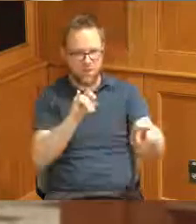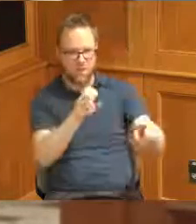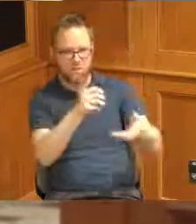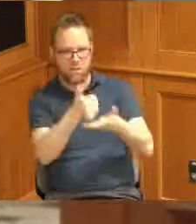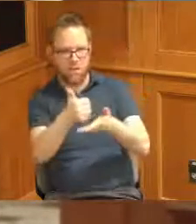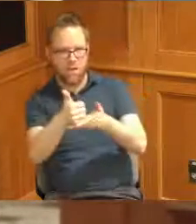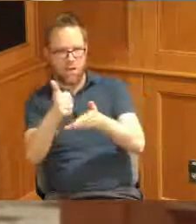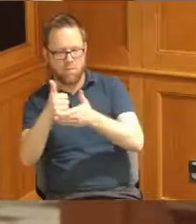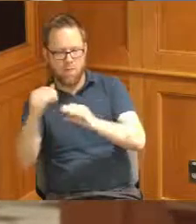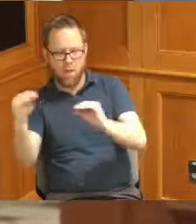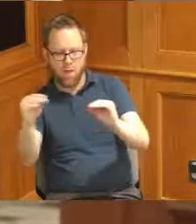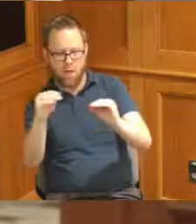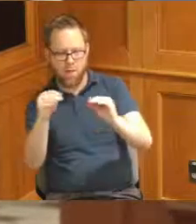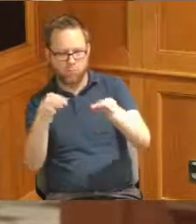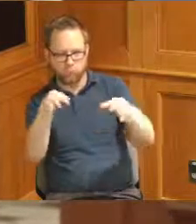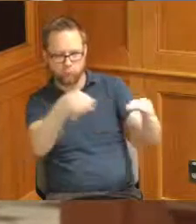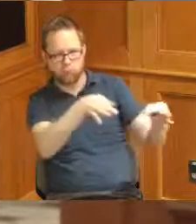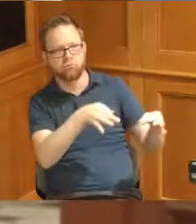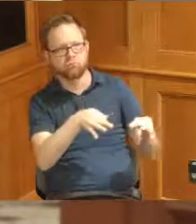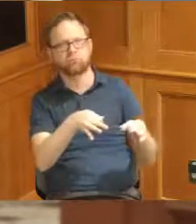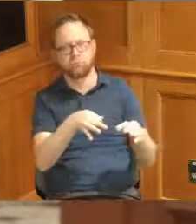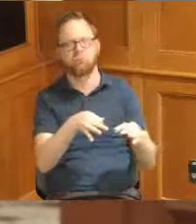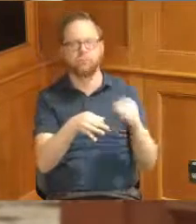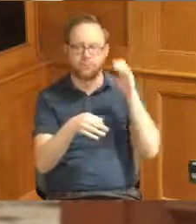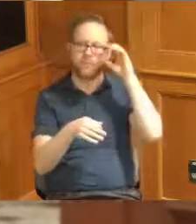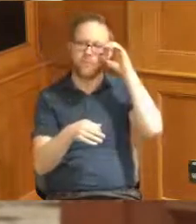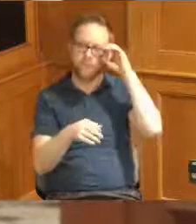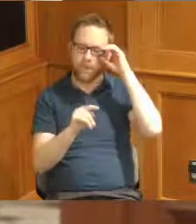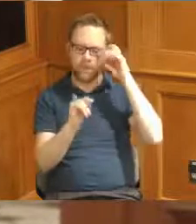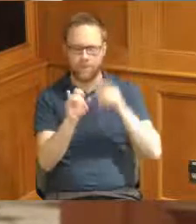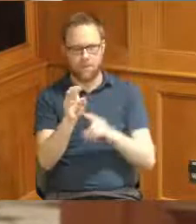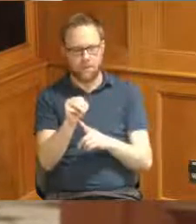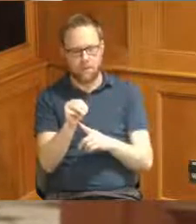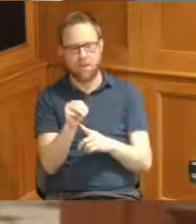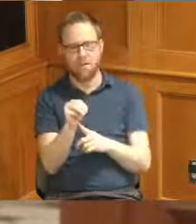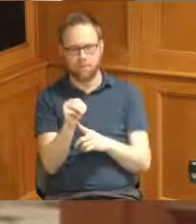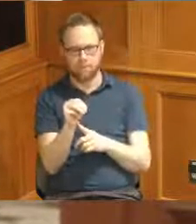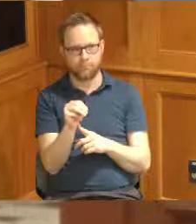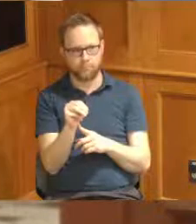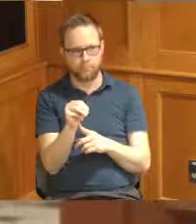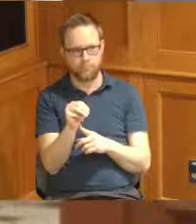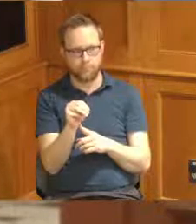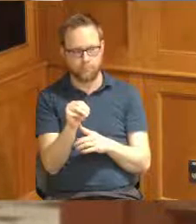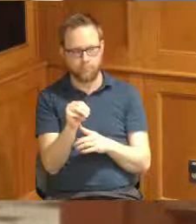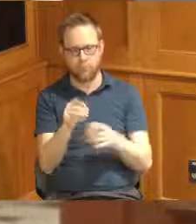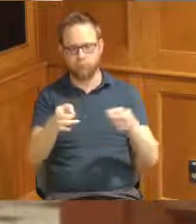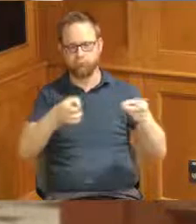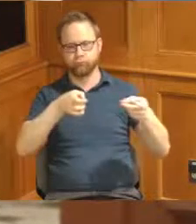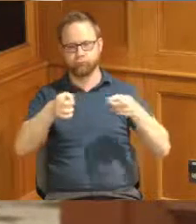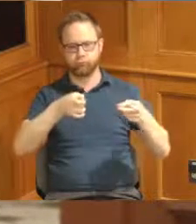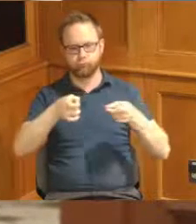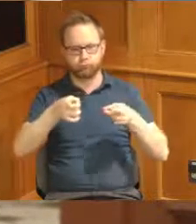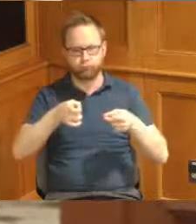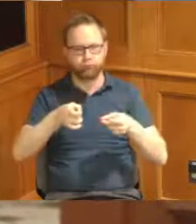investigations that she needed to do Tim was able to kick in and help out with making sure that the